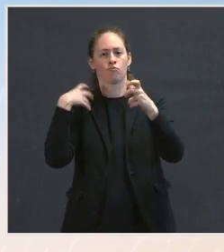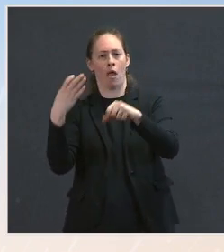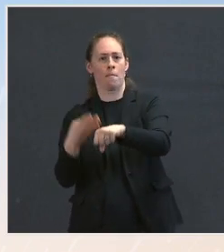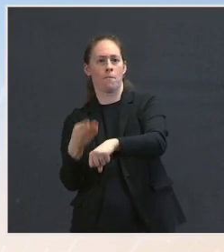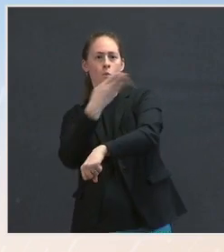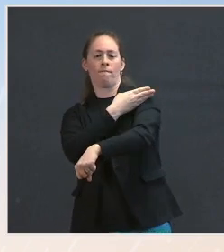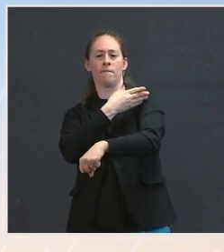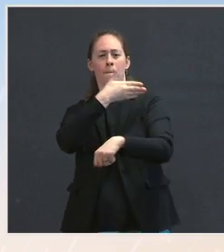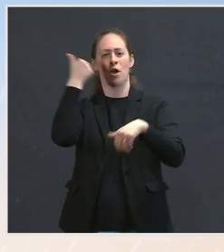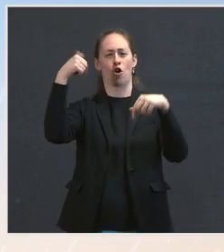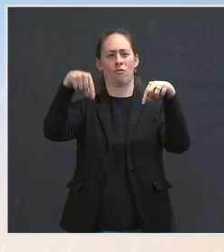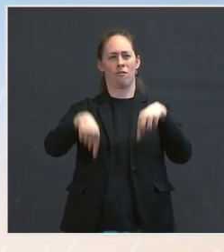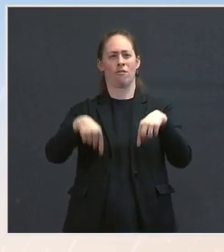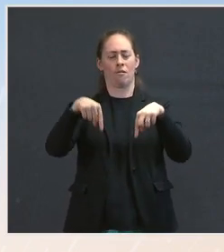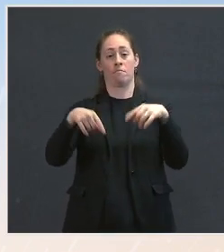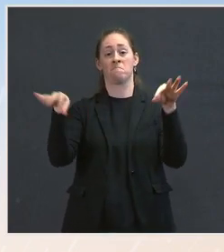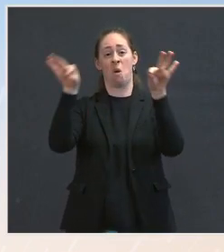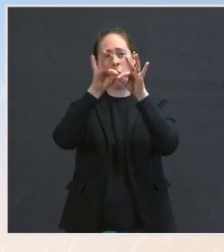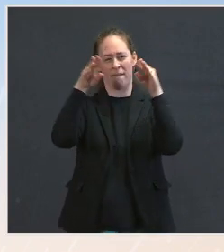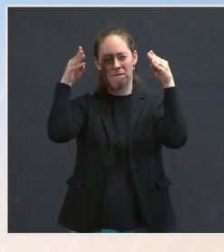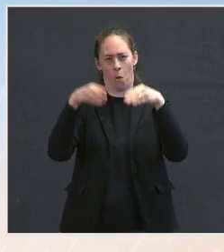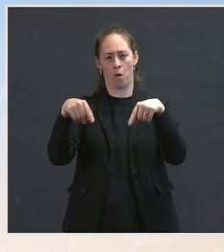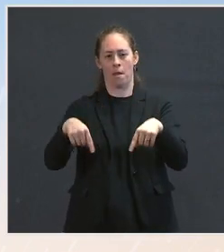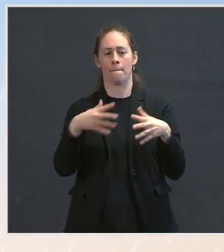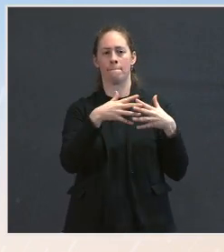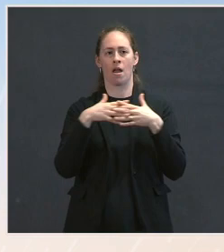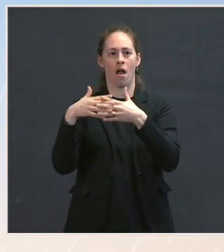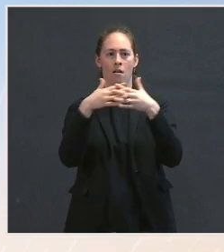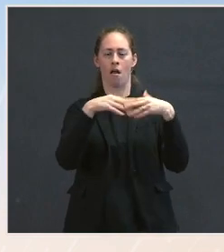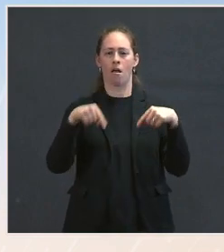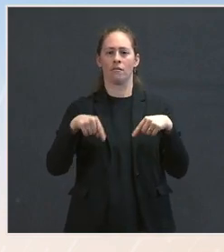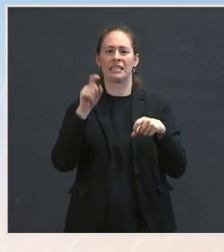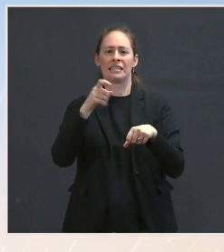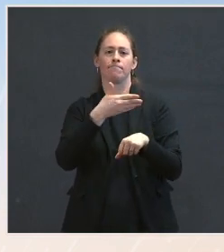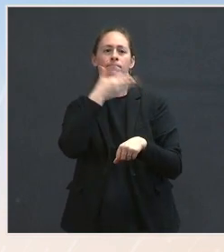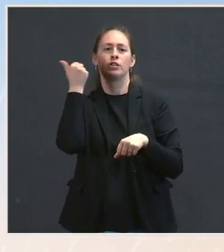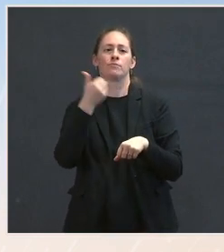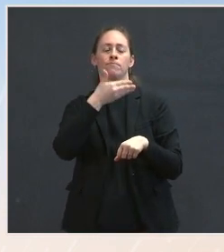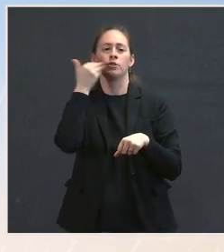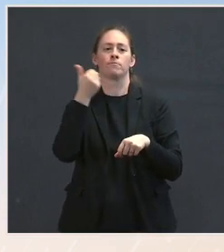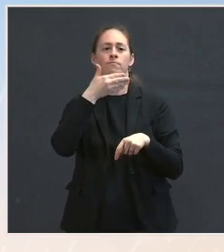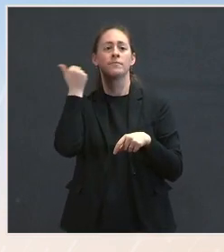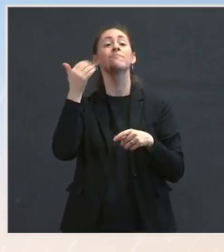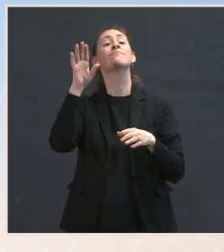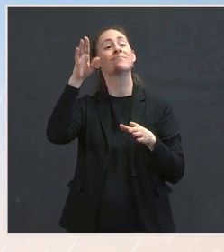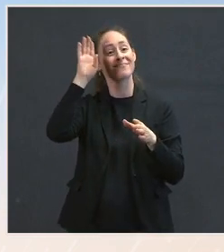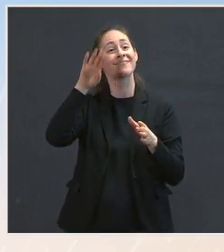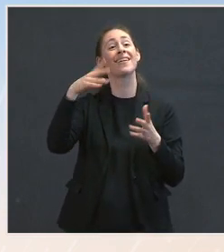And, of course, the President has talked about what his Build Back Better agenda would look like on the campaign trail; infrastructure is a part of it.